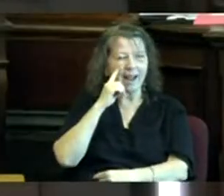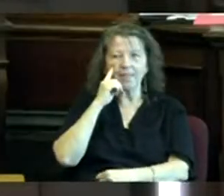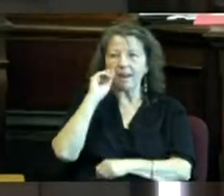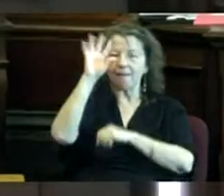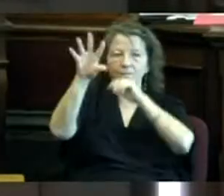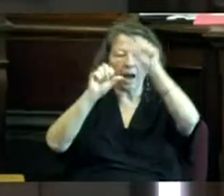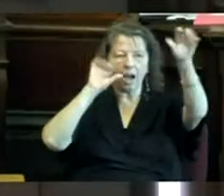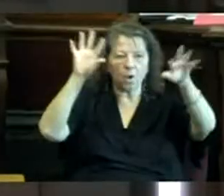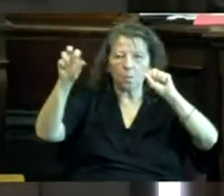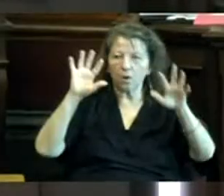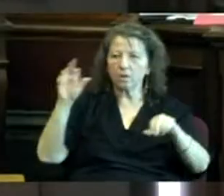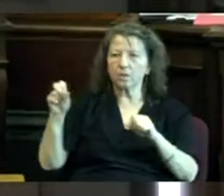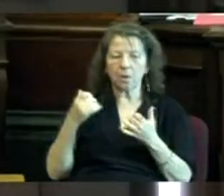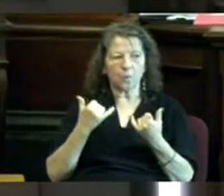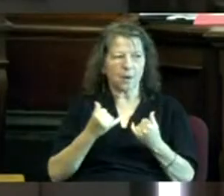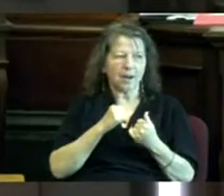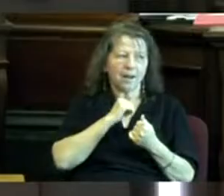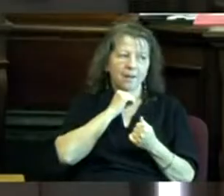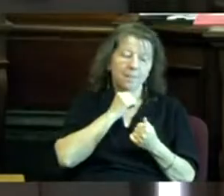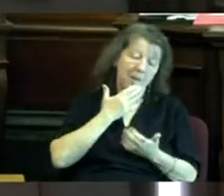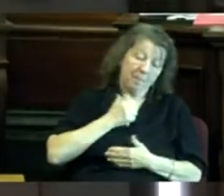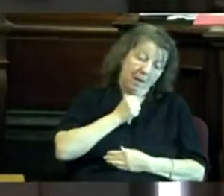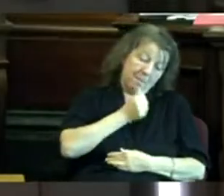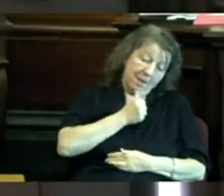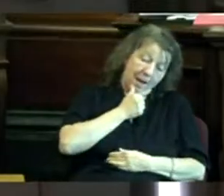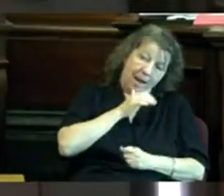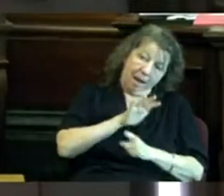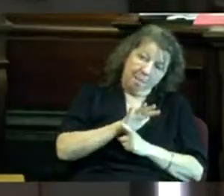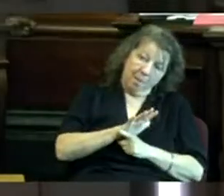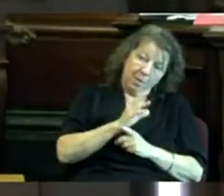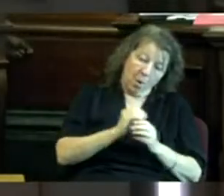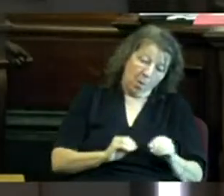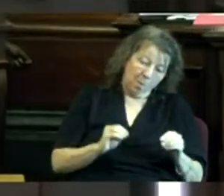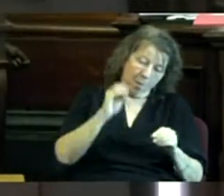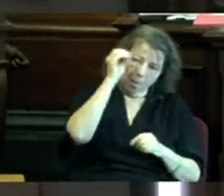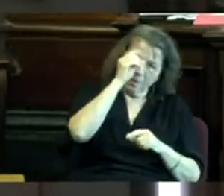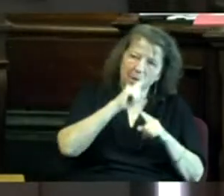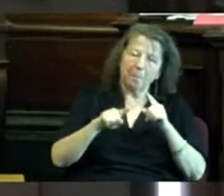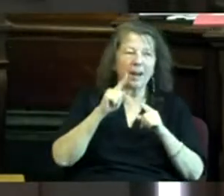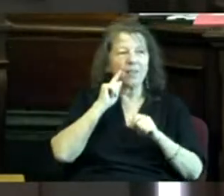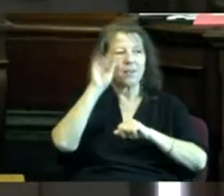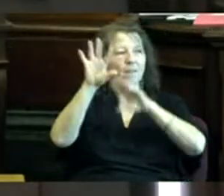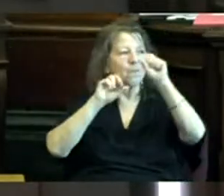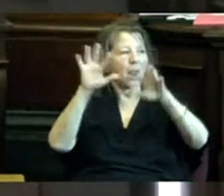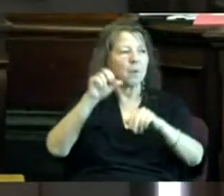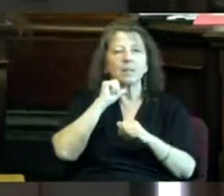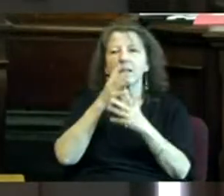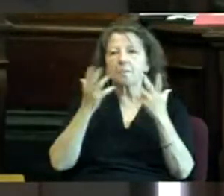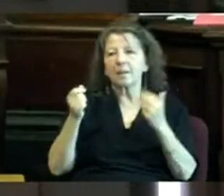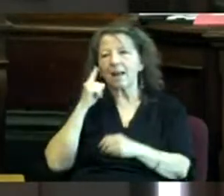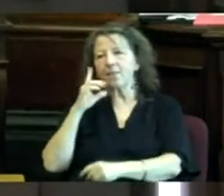making some real investments in the drone shows. I think fireworks are. This may be an